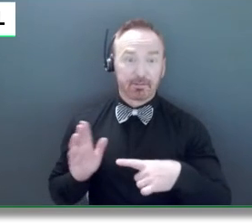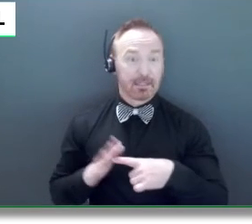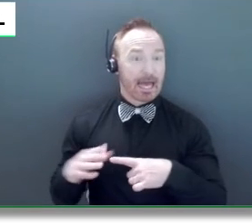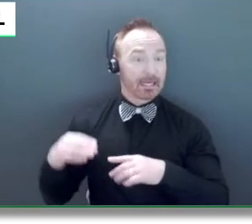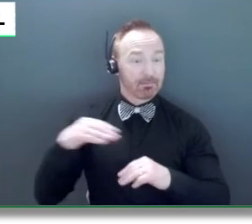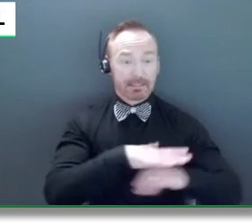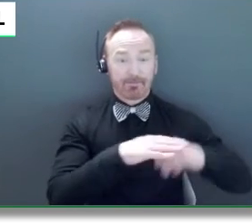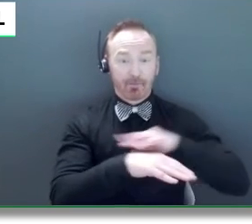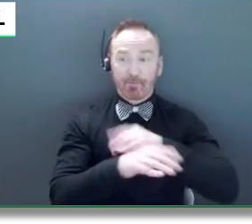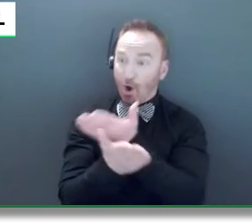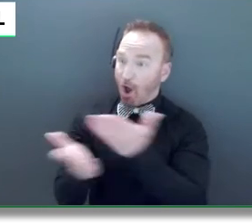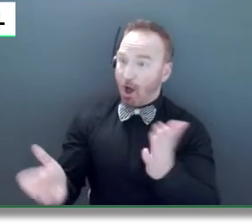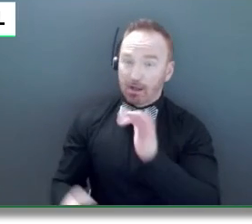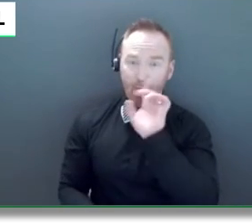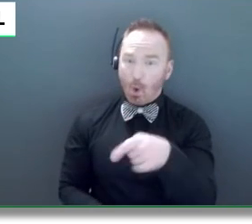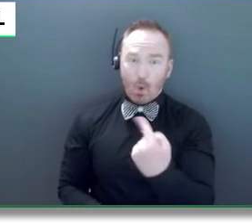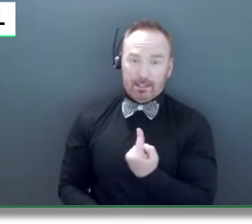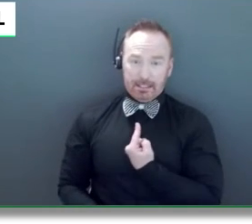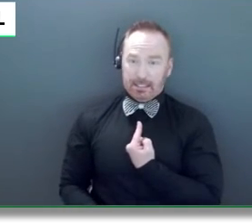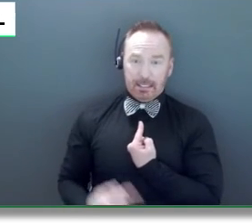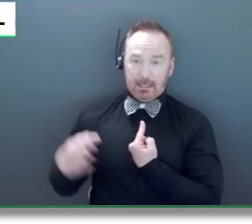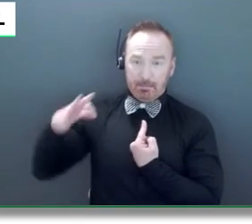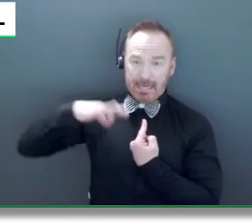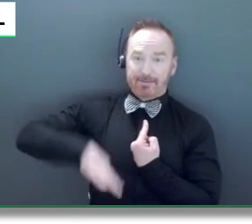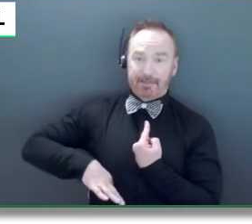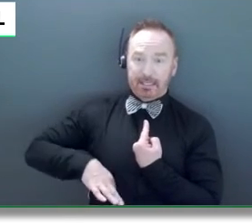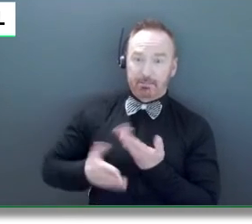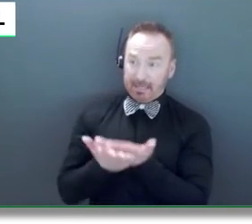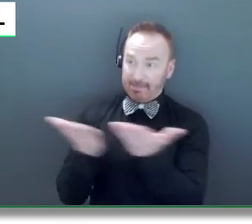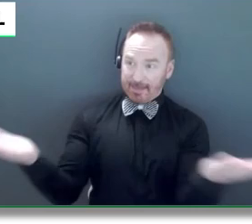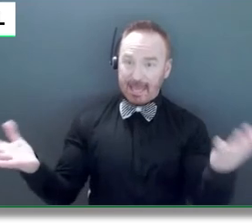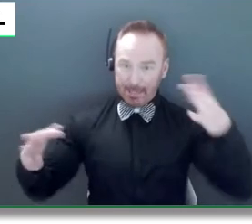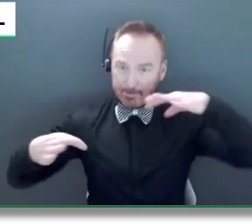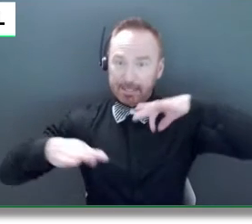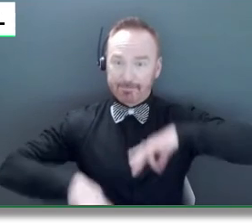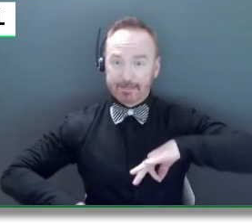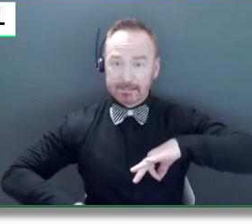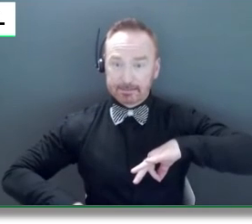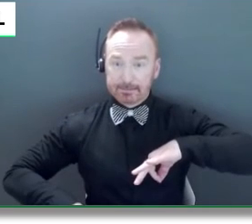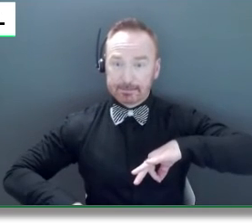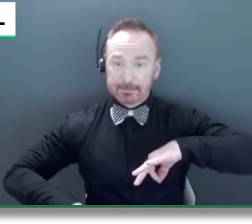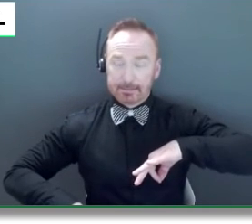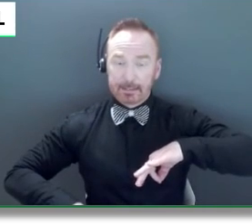More positive we think the better and uh you know. It's good to connect with Rocky